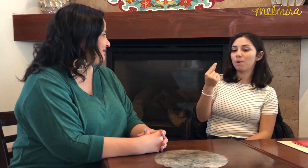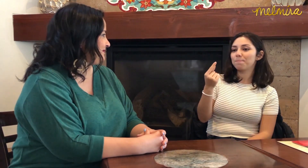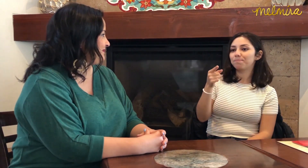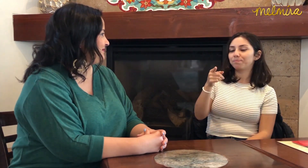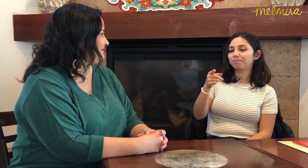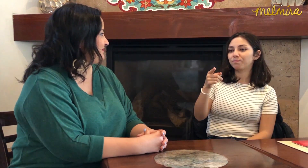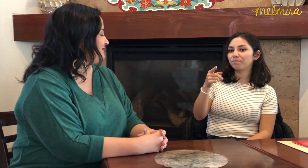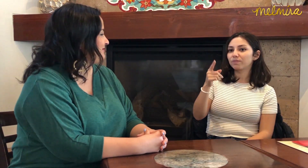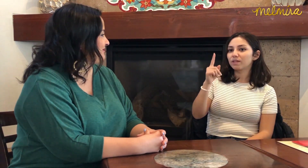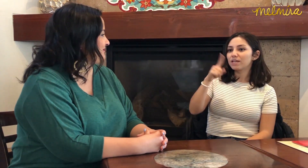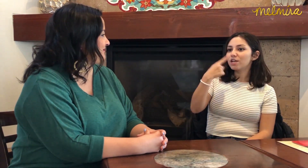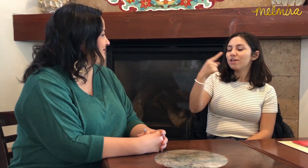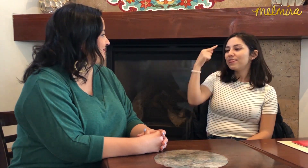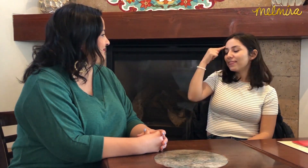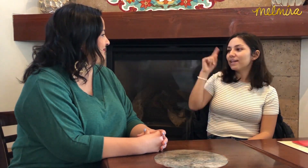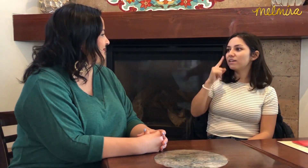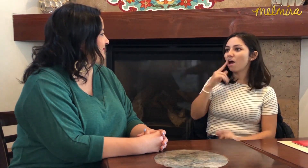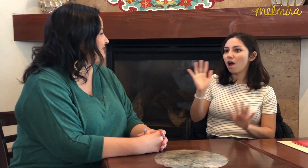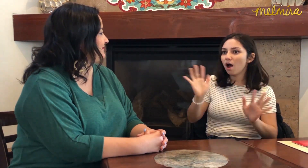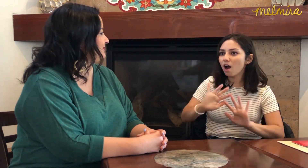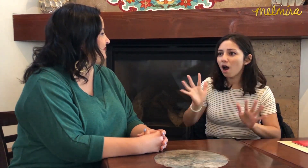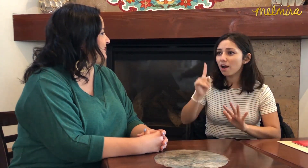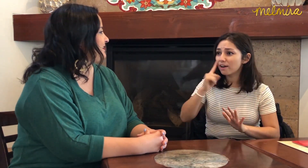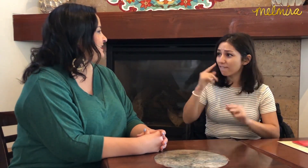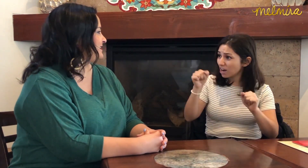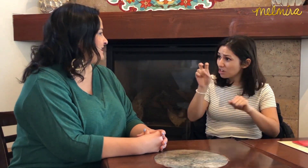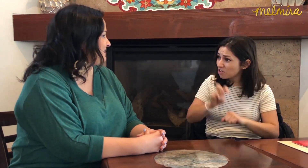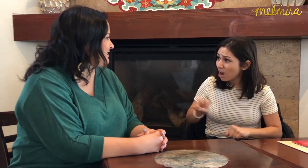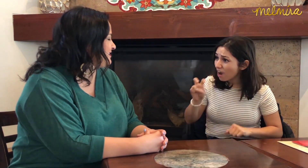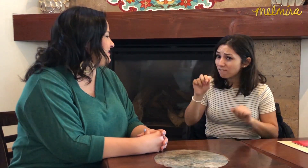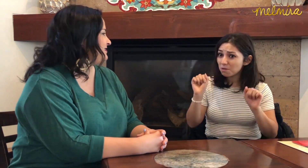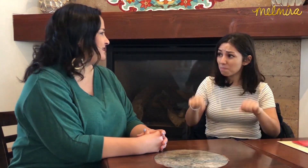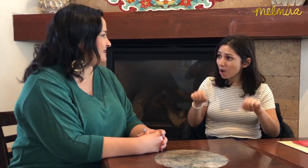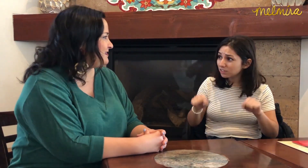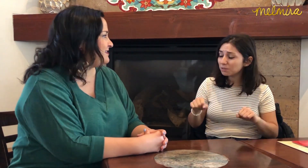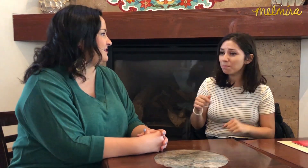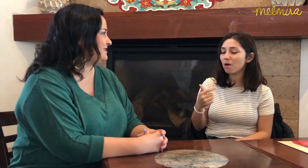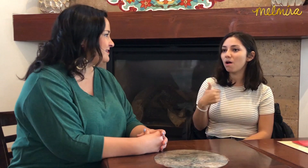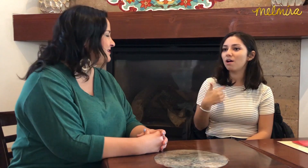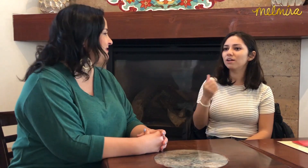Plus, hearing people would think, "Ohh!! Deaf people can travel? Is that possible?"